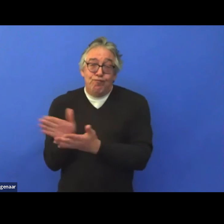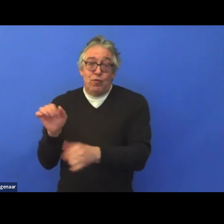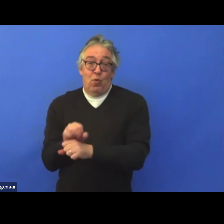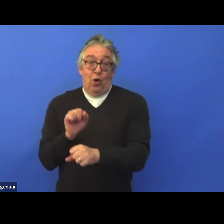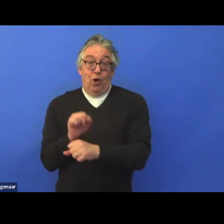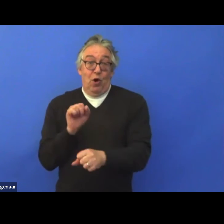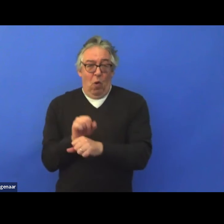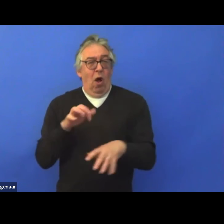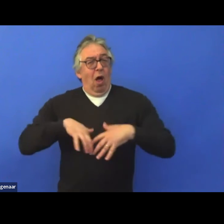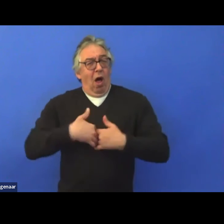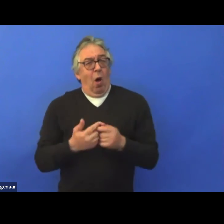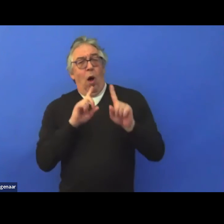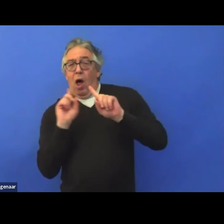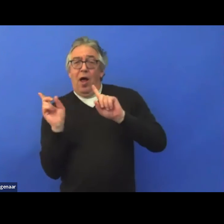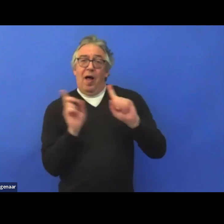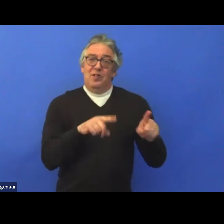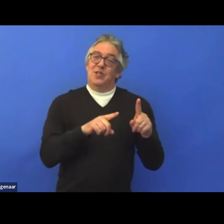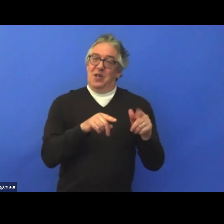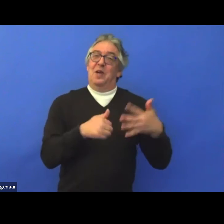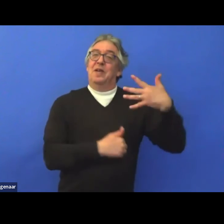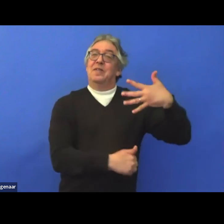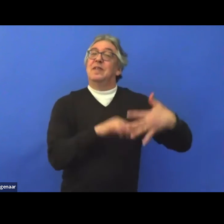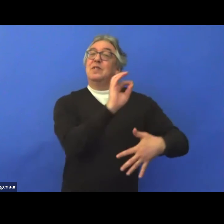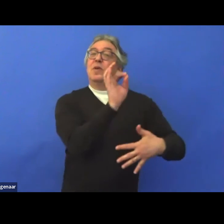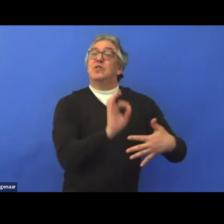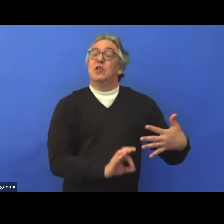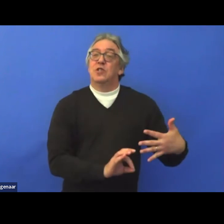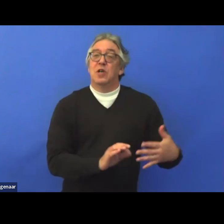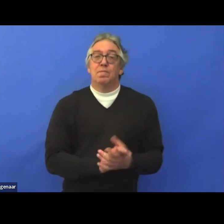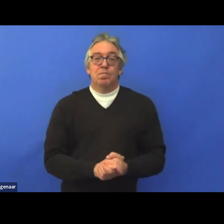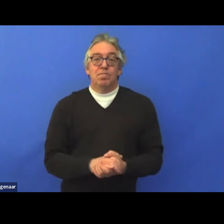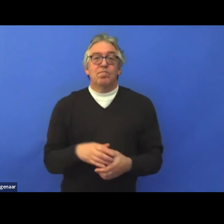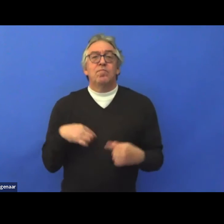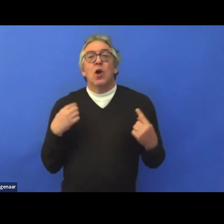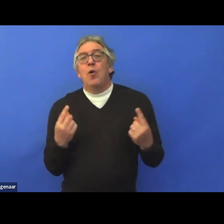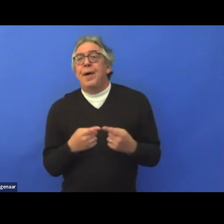into the programming and activities looking for iteration, adaptation.